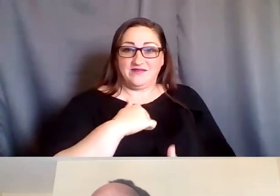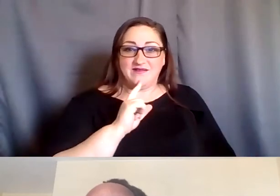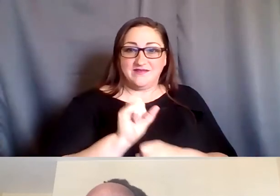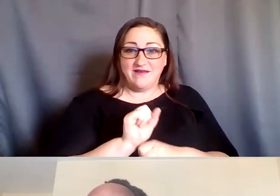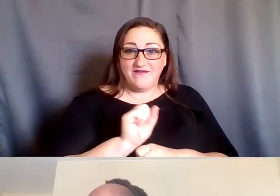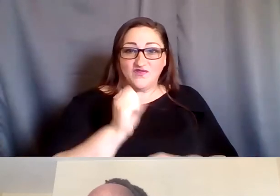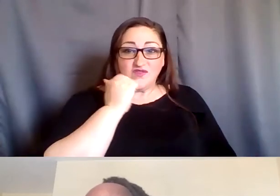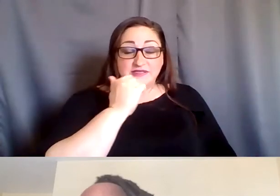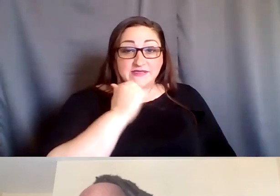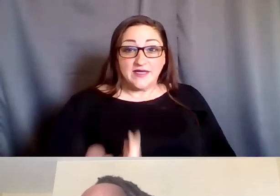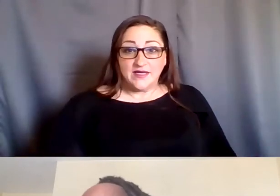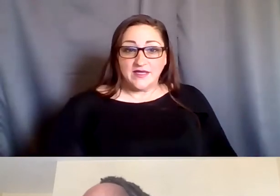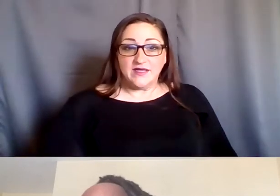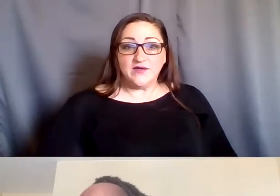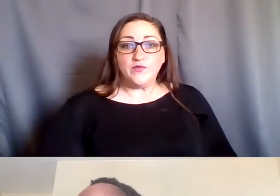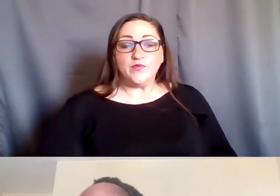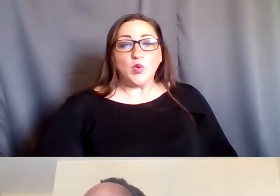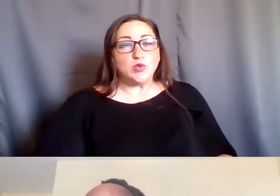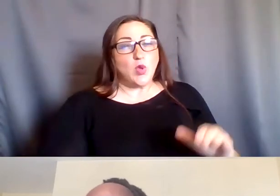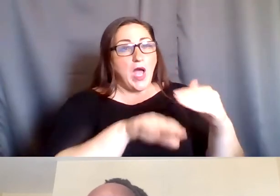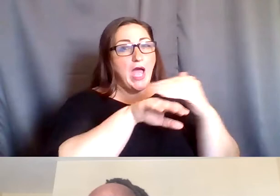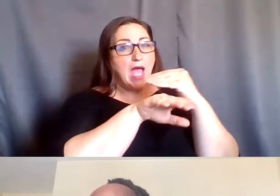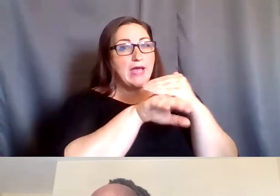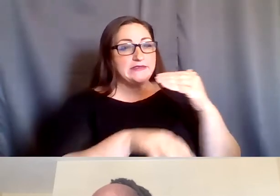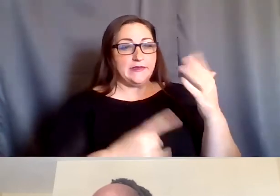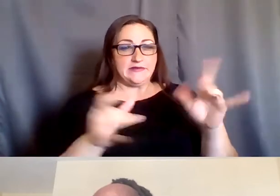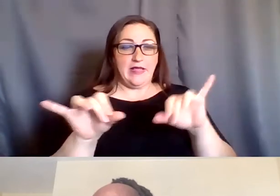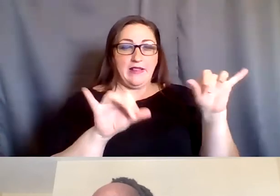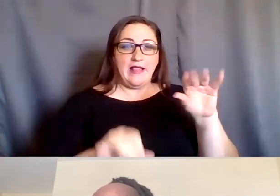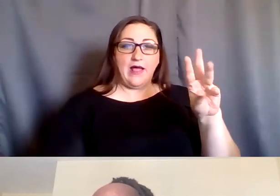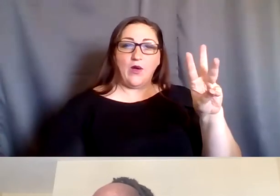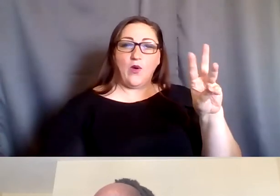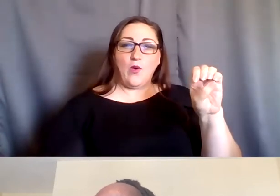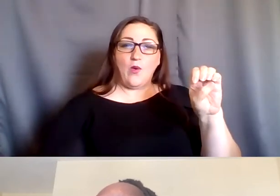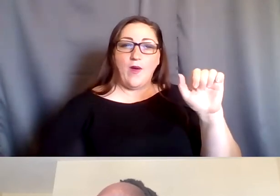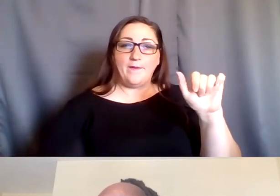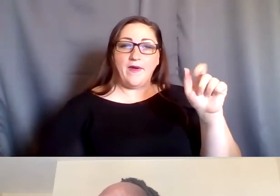is often used as a weapon to disenfranchise Black and brown voters.